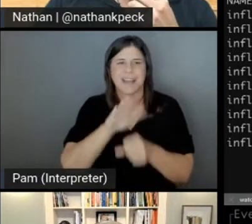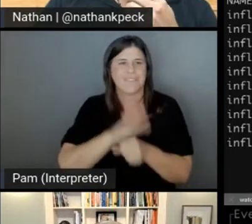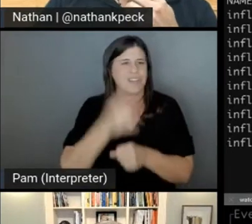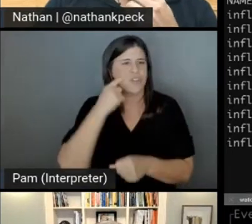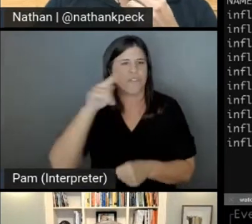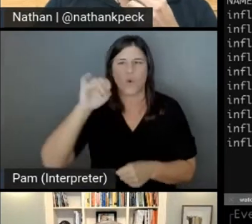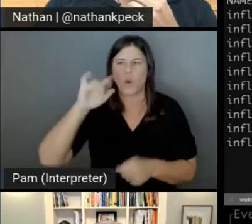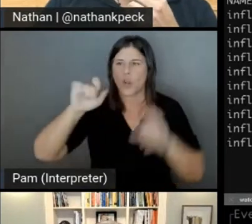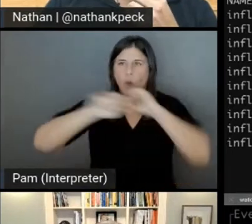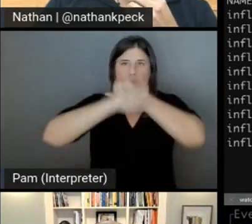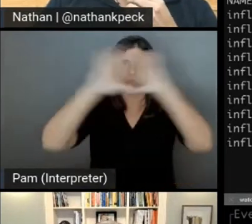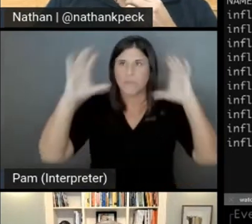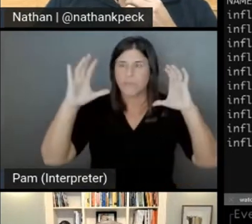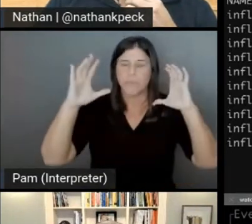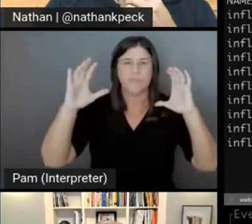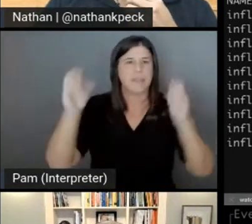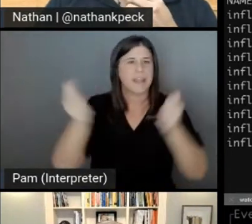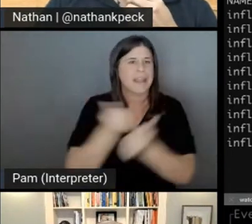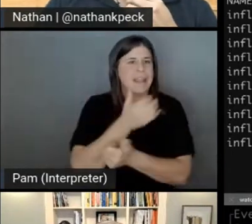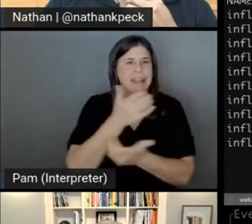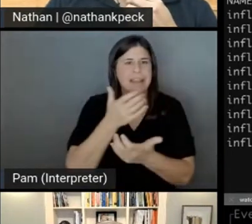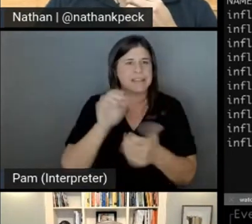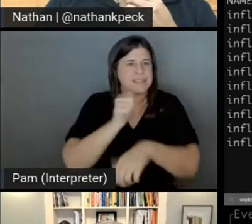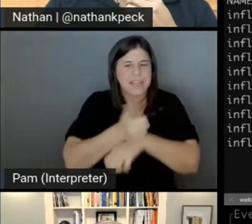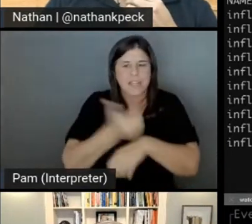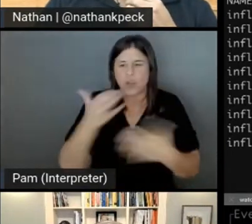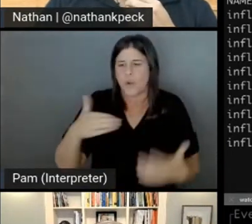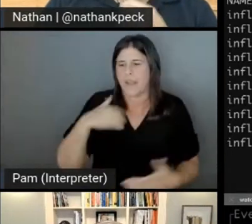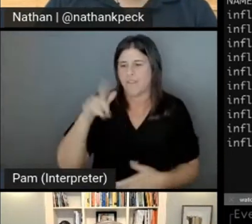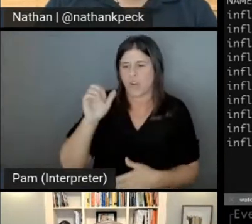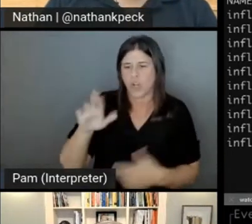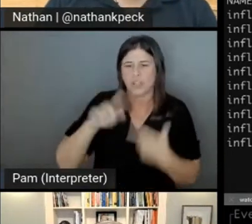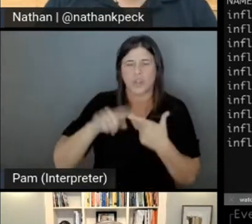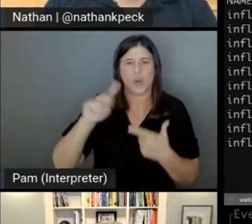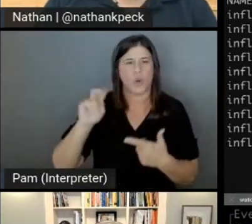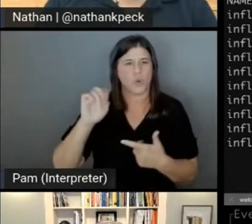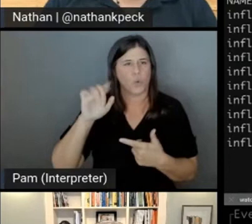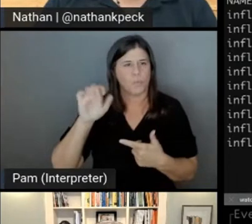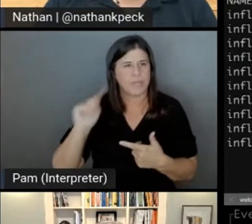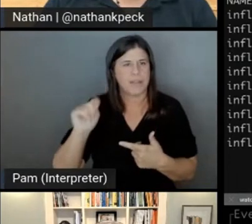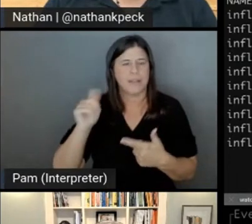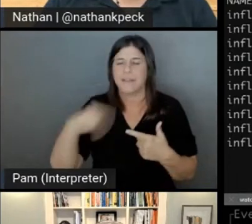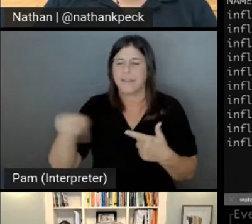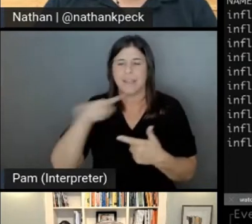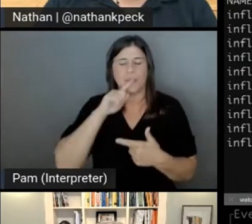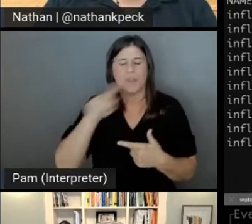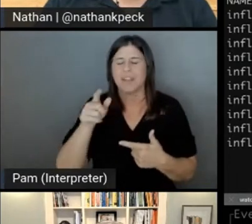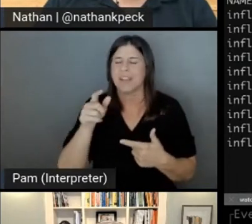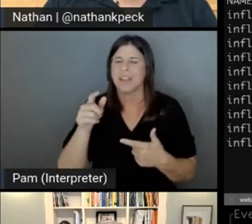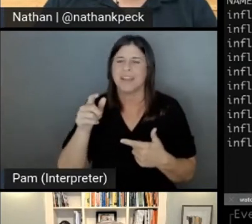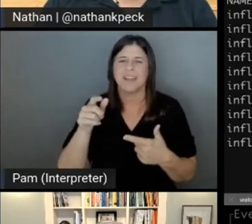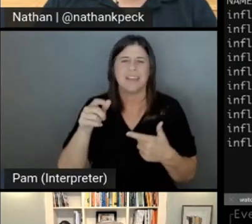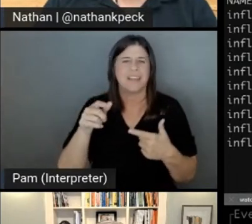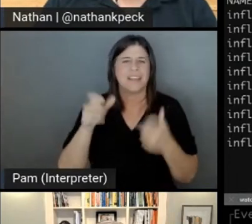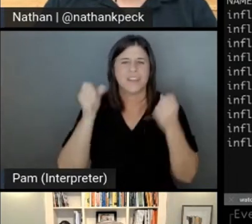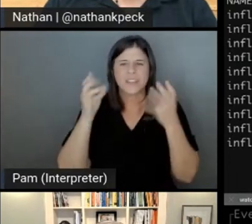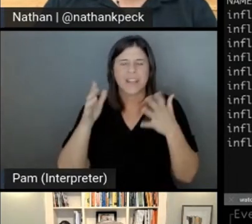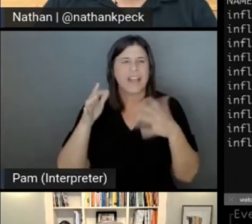Any demo sets that you have in the cluster or the kurbelete etc. There's a lot of a room that's filled up in the node that isn't pods.